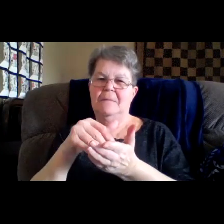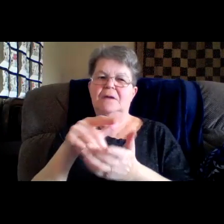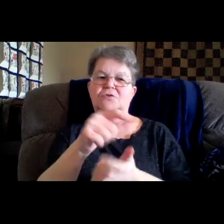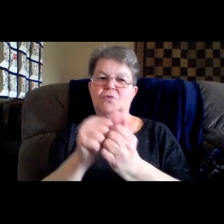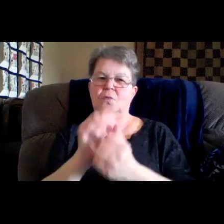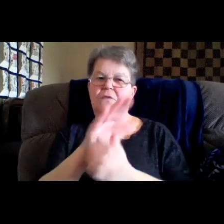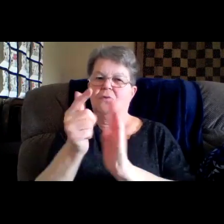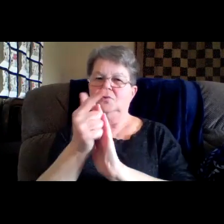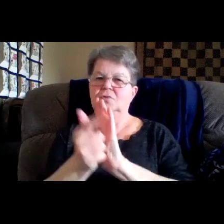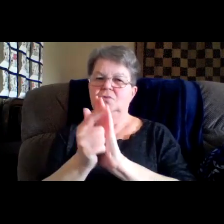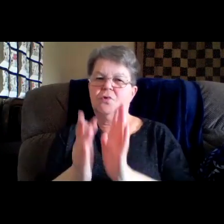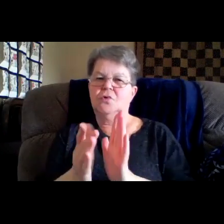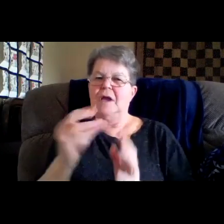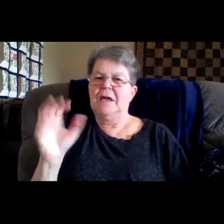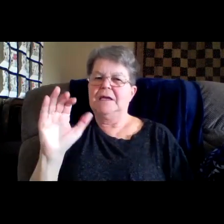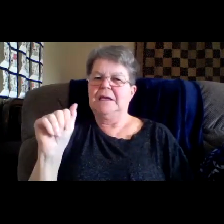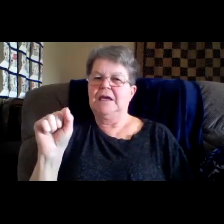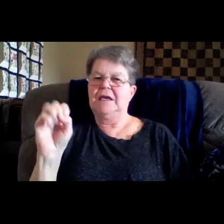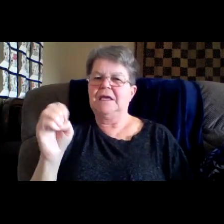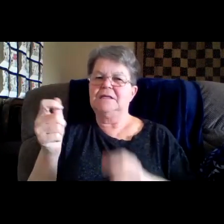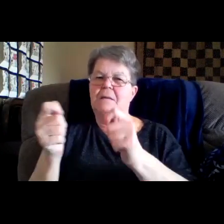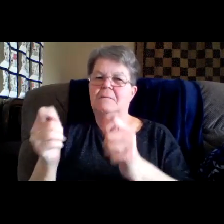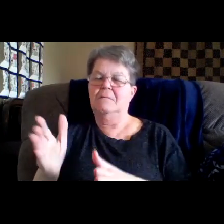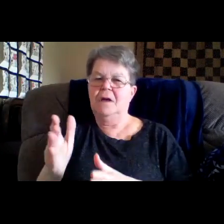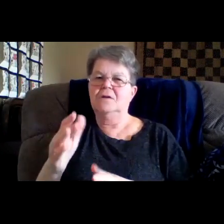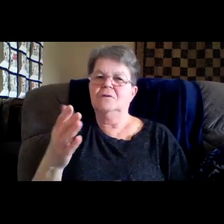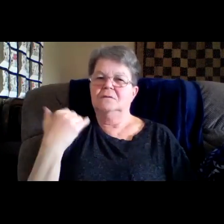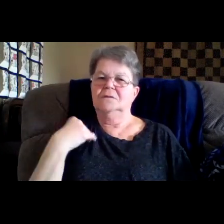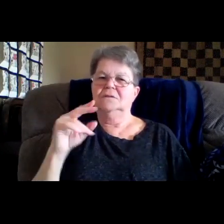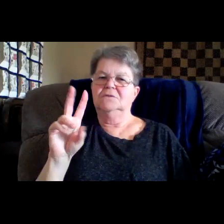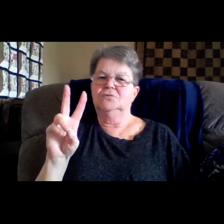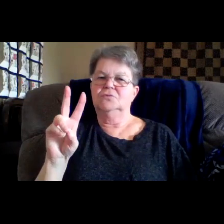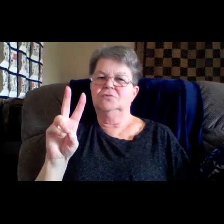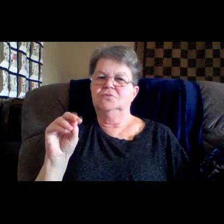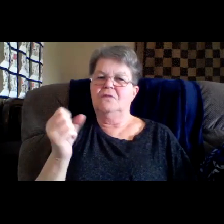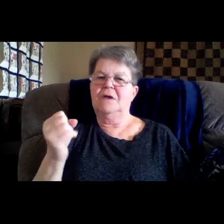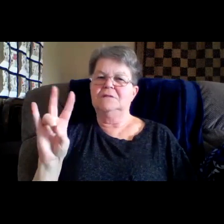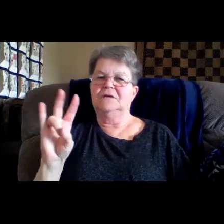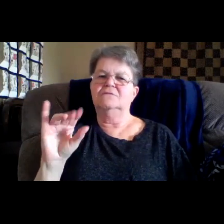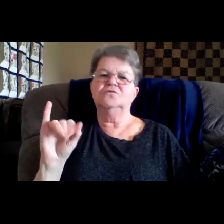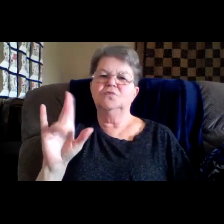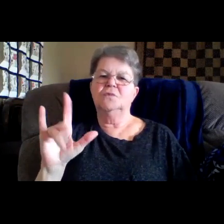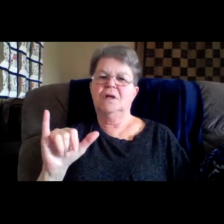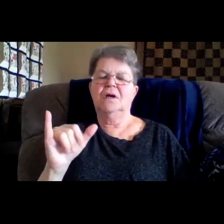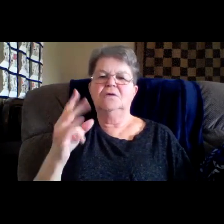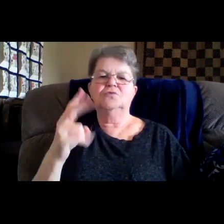and I believe it was her case manager. So this is in July, 2017. About two years after we had gotten started